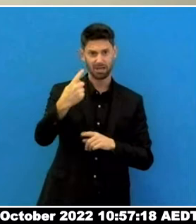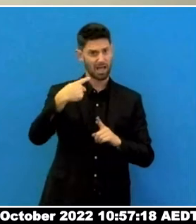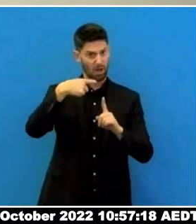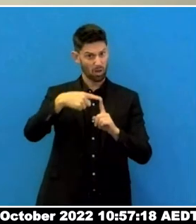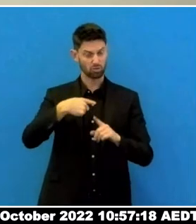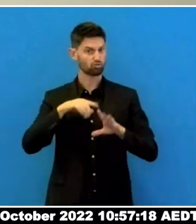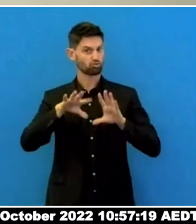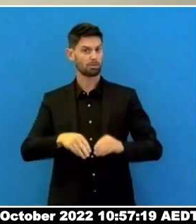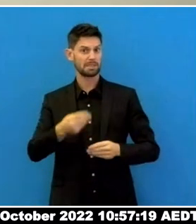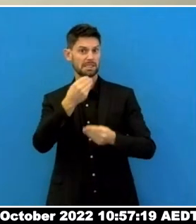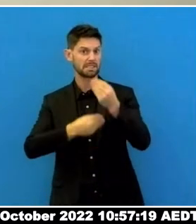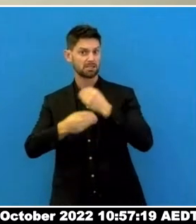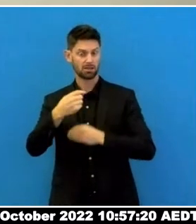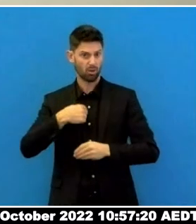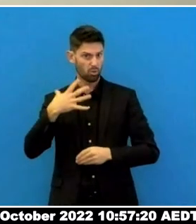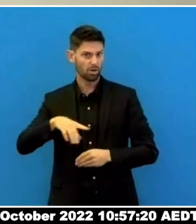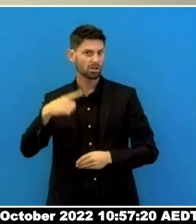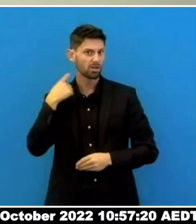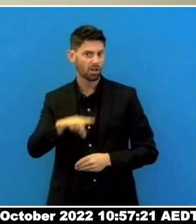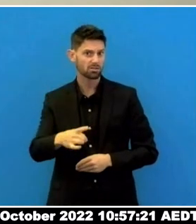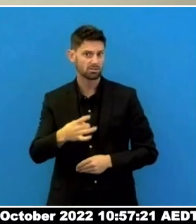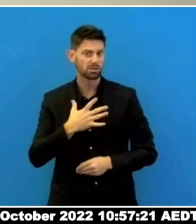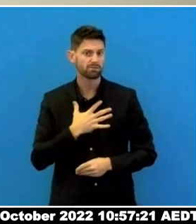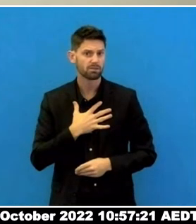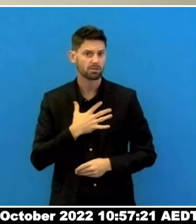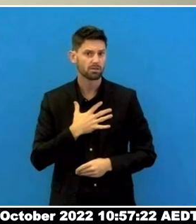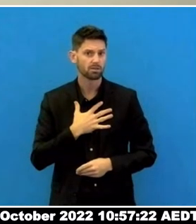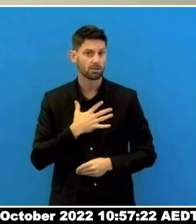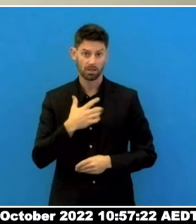I provided to the Royal Commission a copy of some of the complaint letters